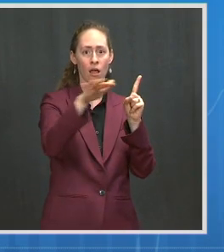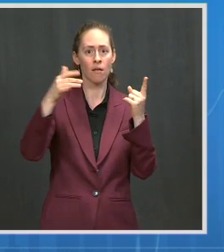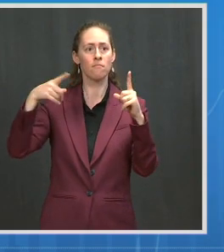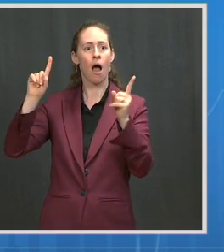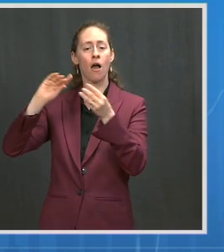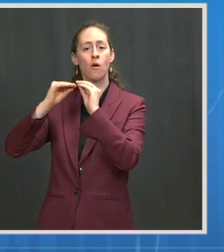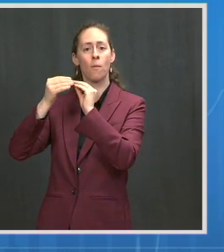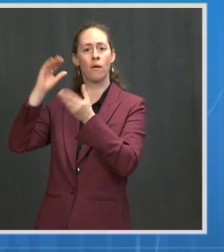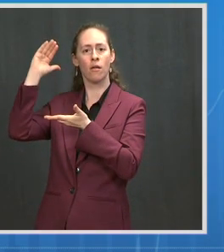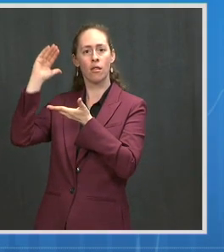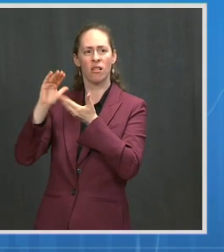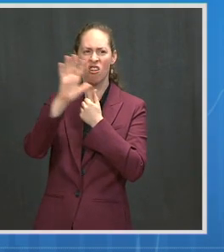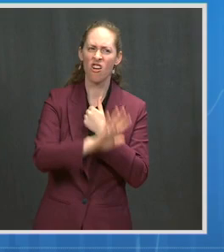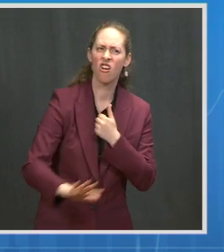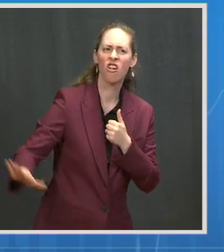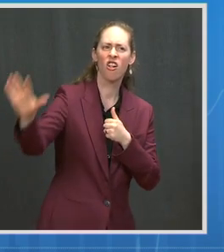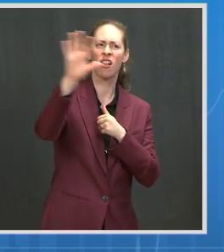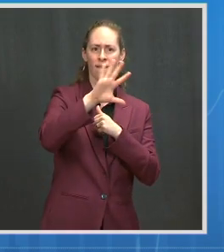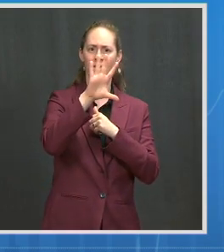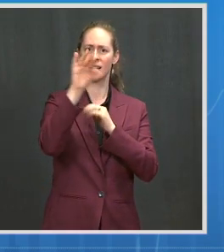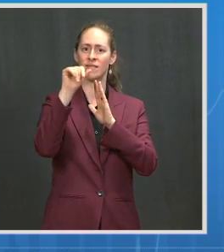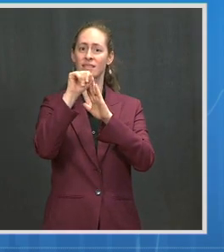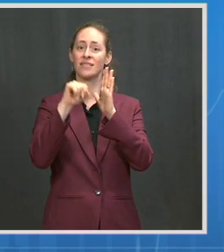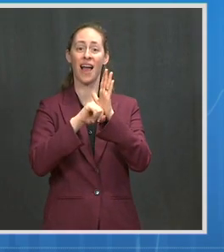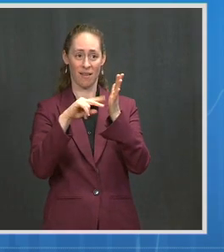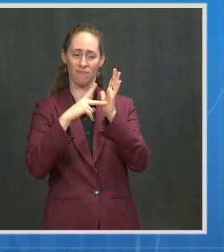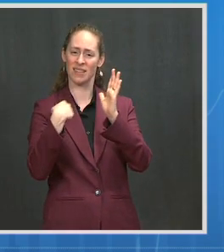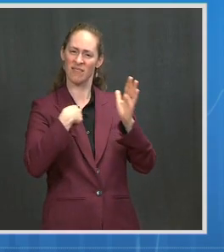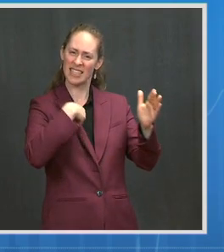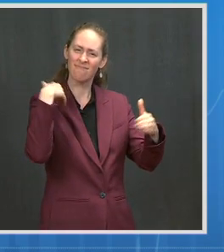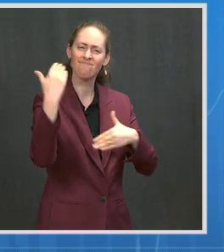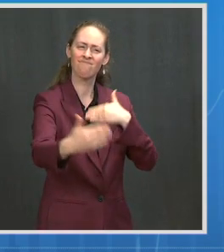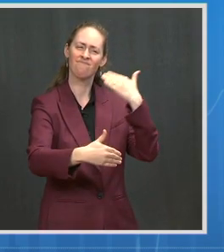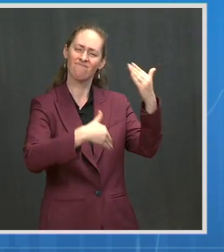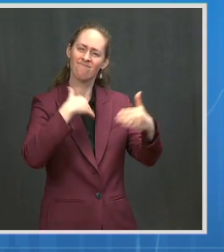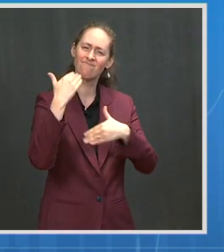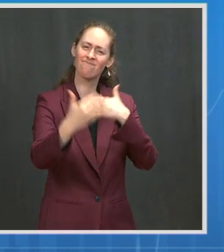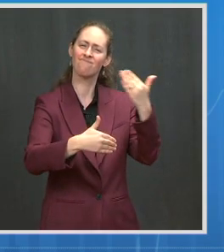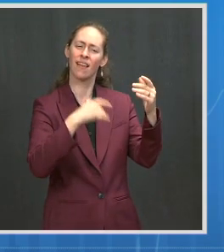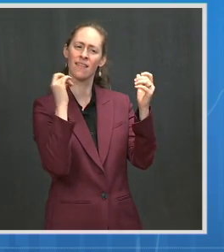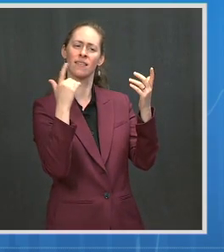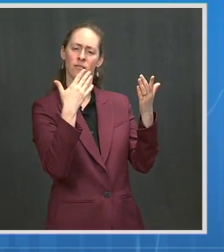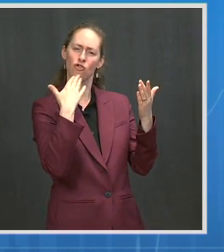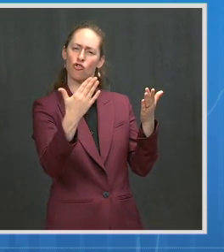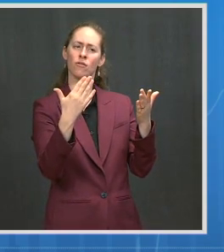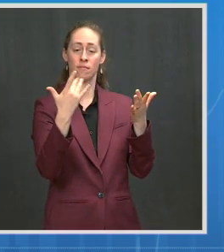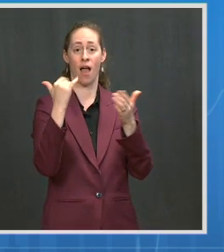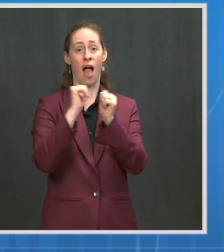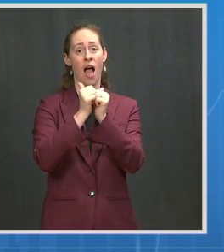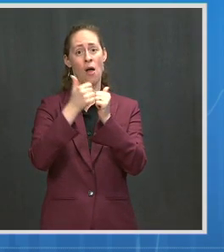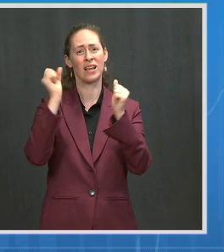and we need you to help us finish the job. Getting vaccinated is something you can do